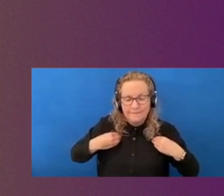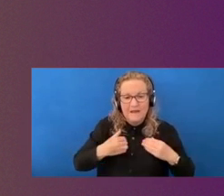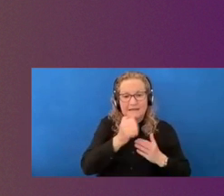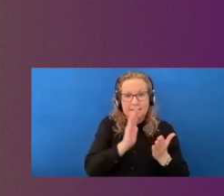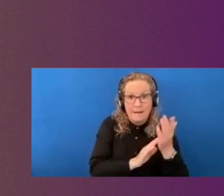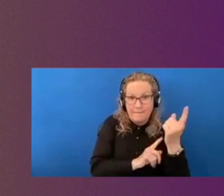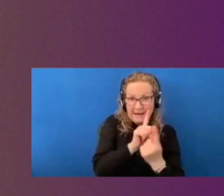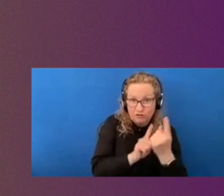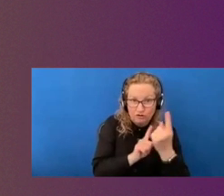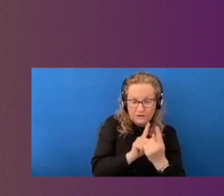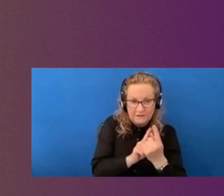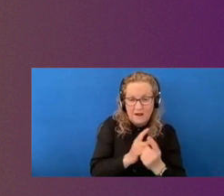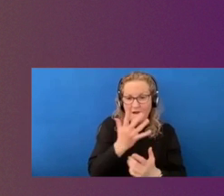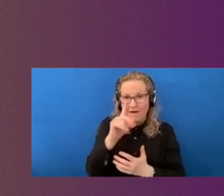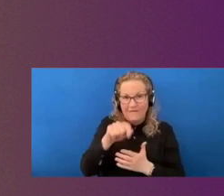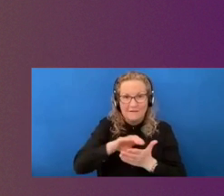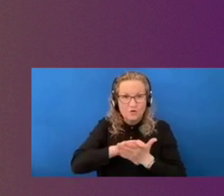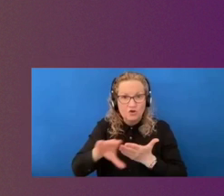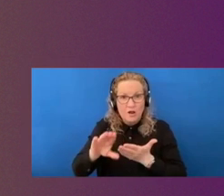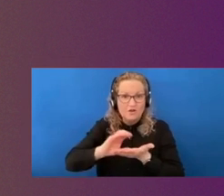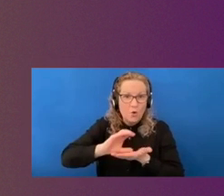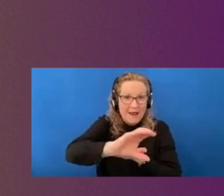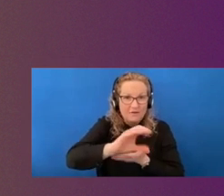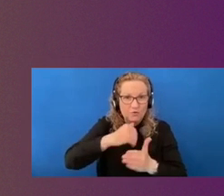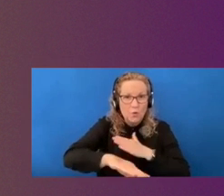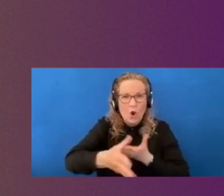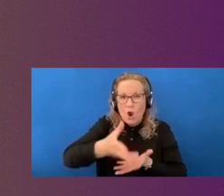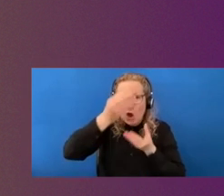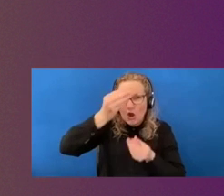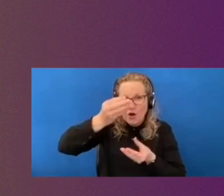a five thousand dollar donation to your learning with we love financial support